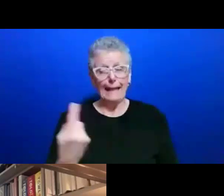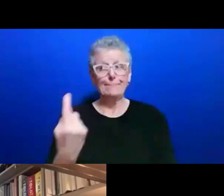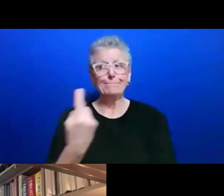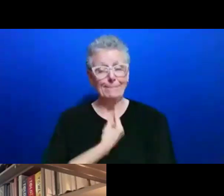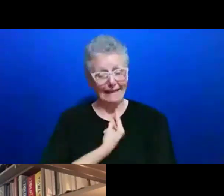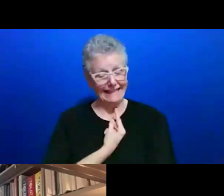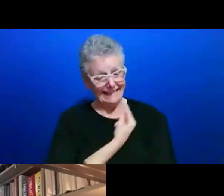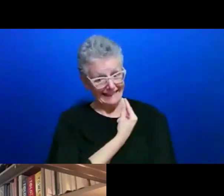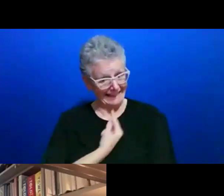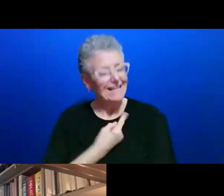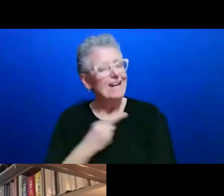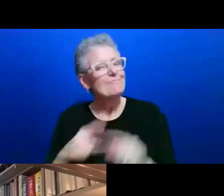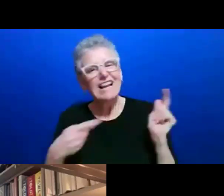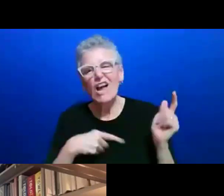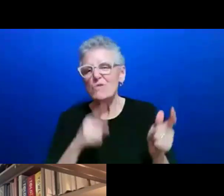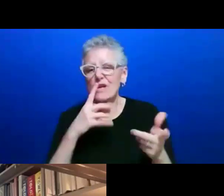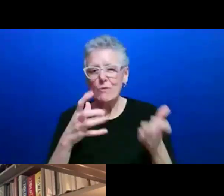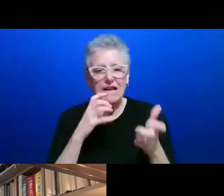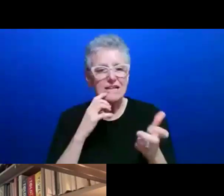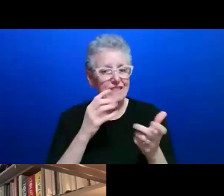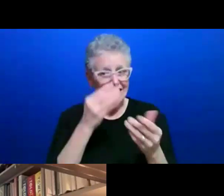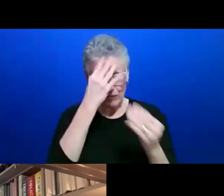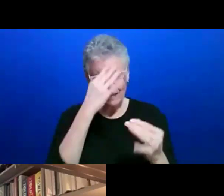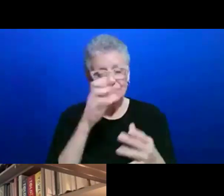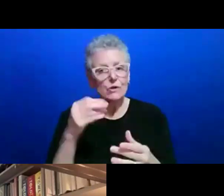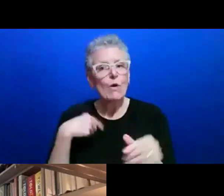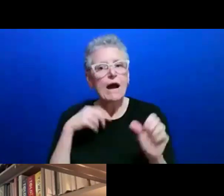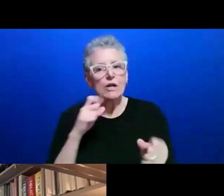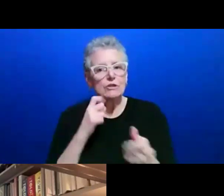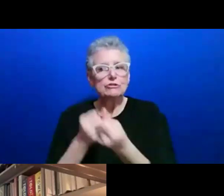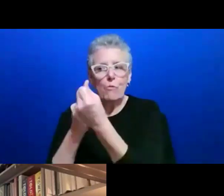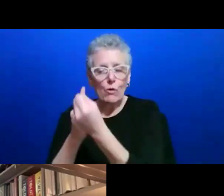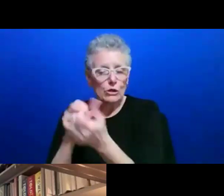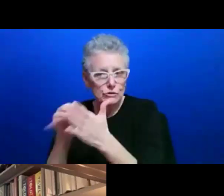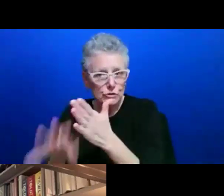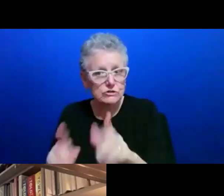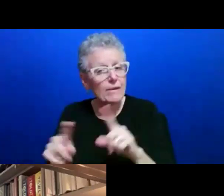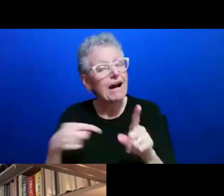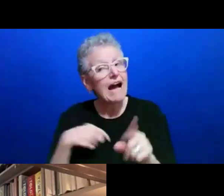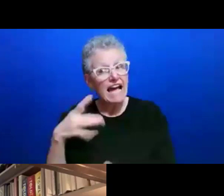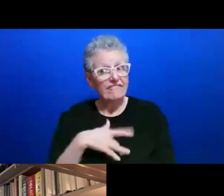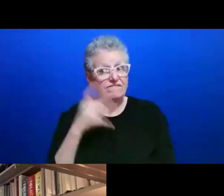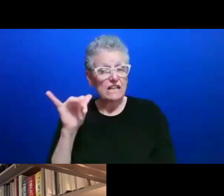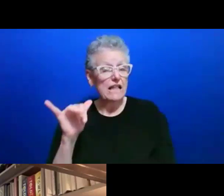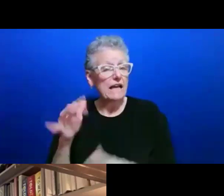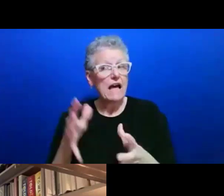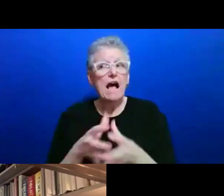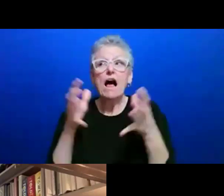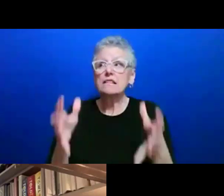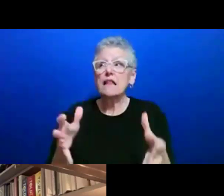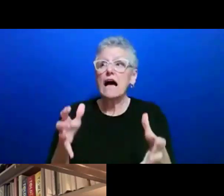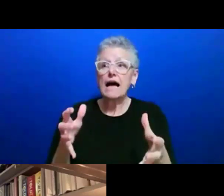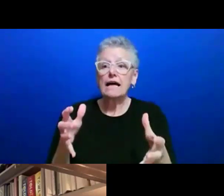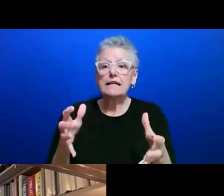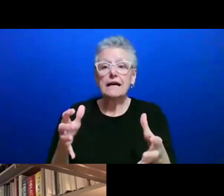But I really wanted that information so that I could support students. But I do feel like it's a lot of me just researching things,